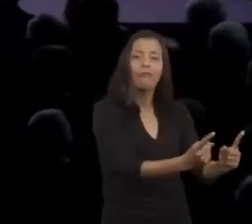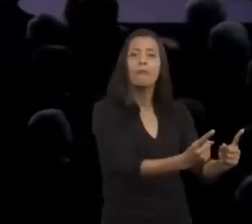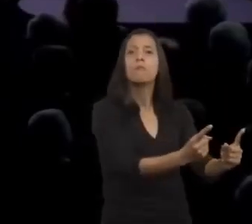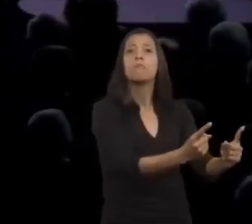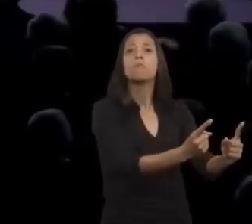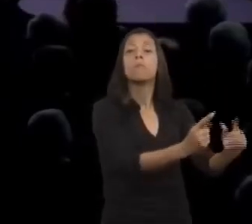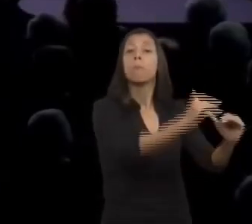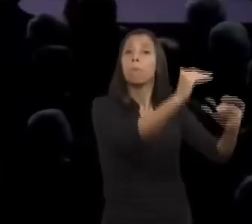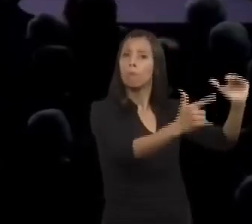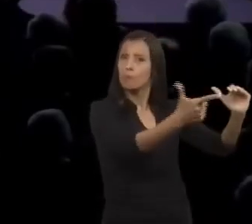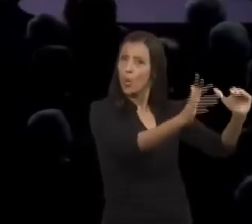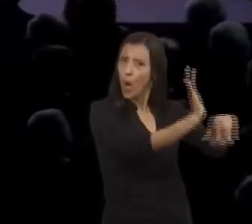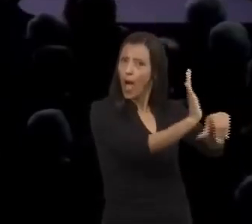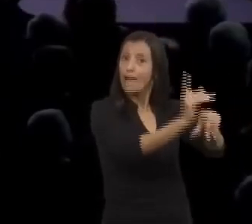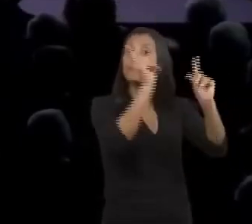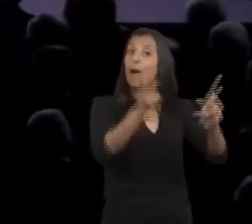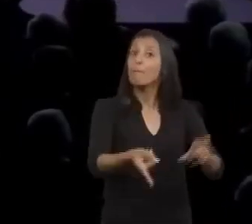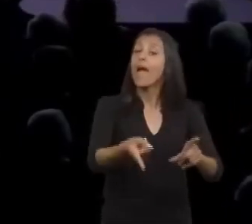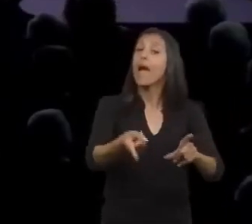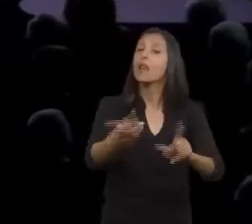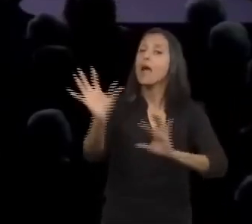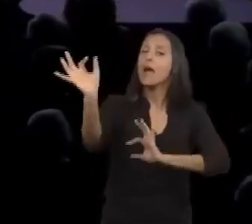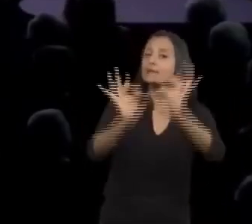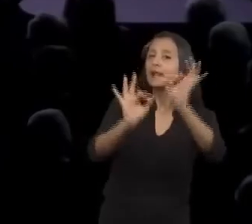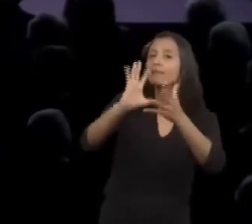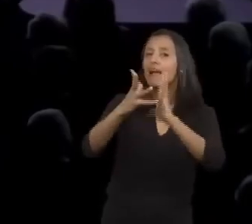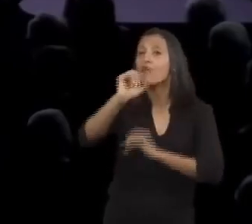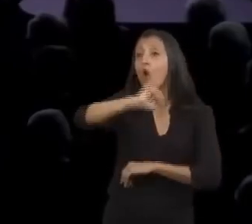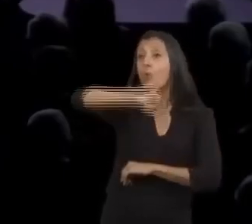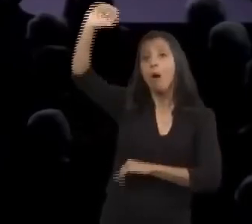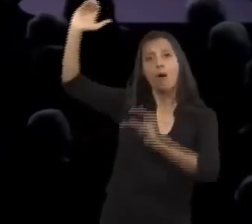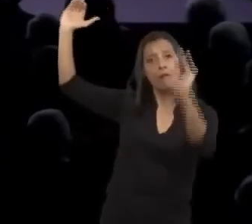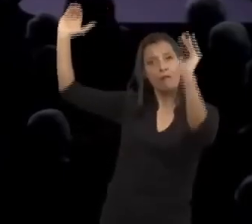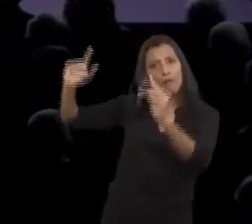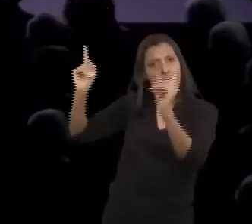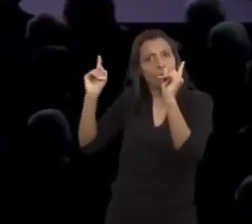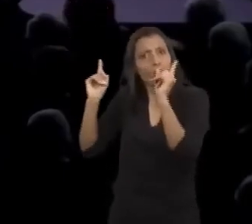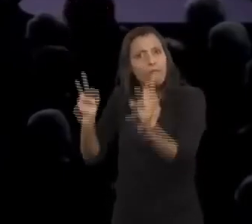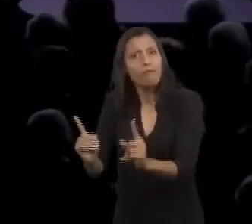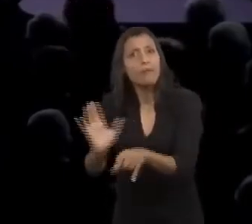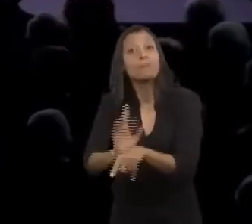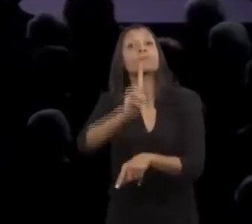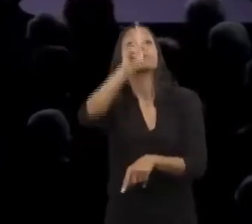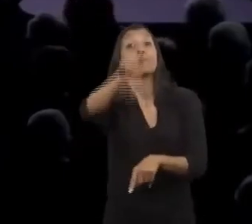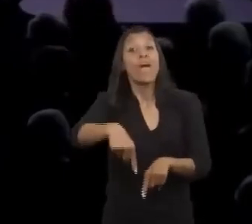and what is the consequence of this? That the interest rate rises.